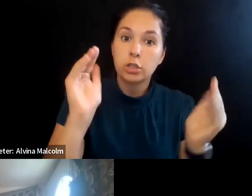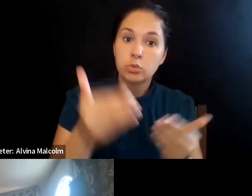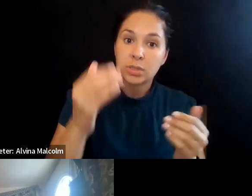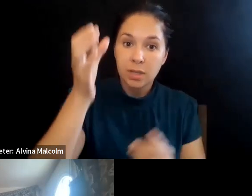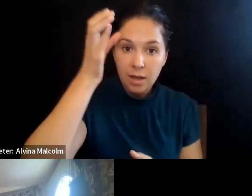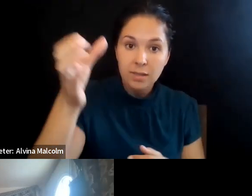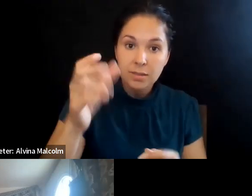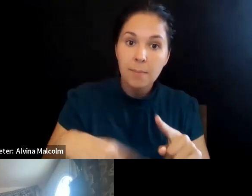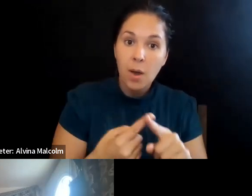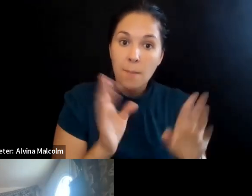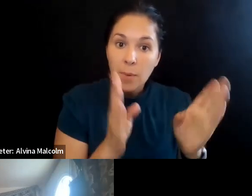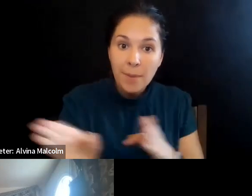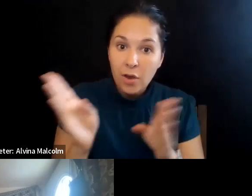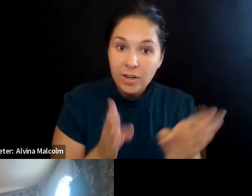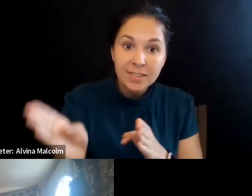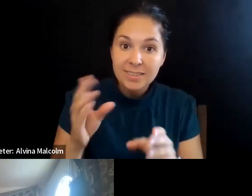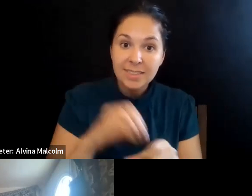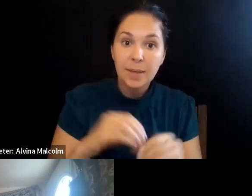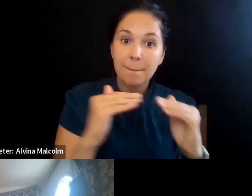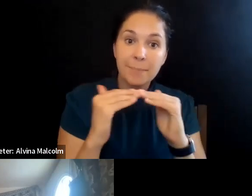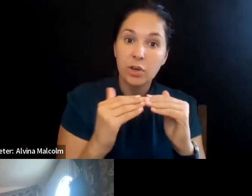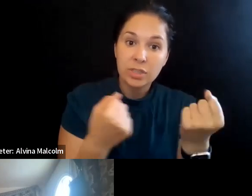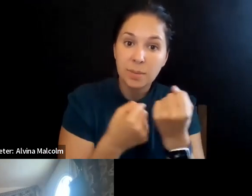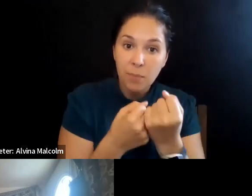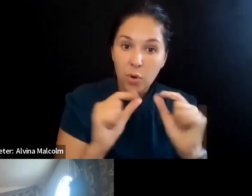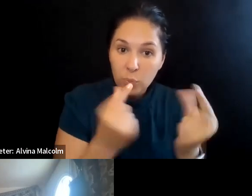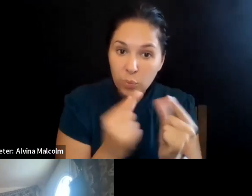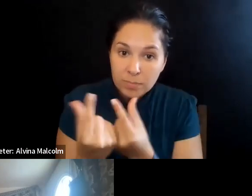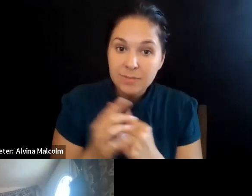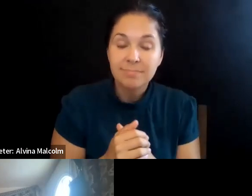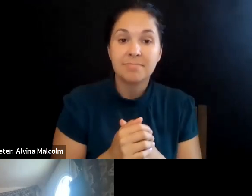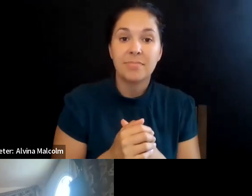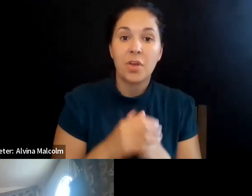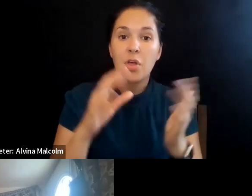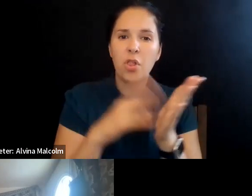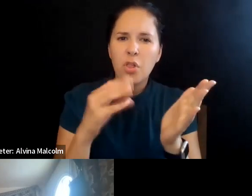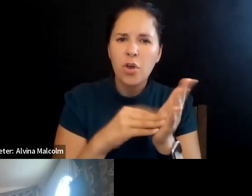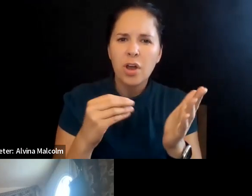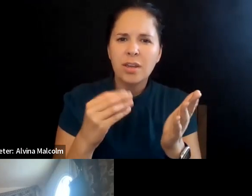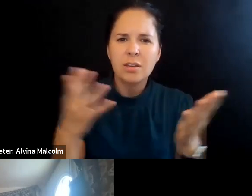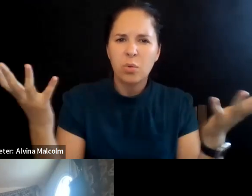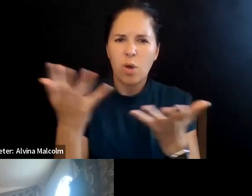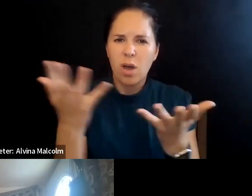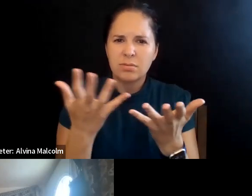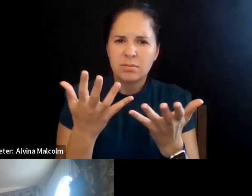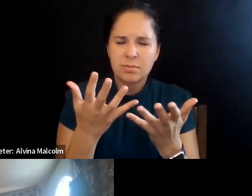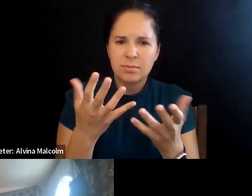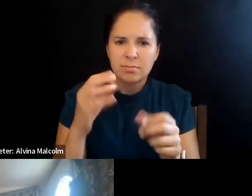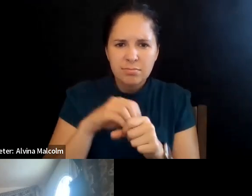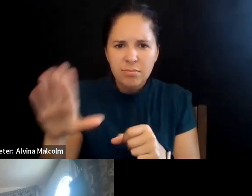conversations at the top level, state, the county, but also with your